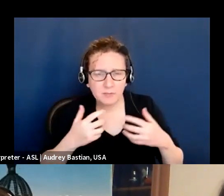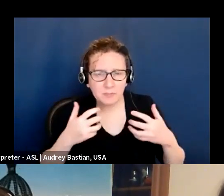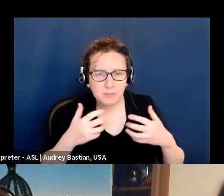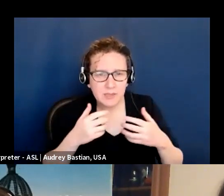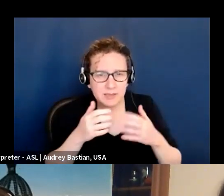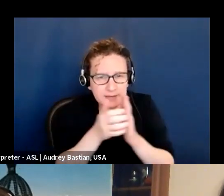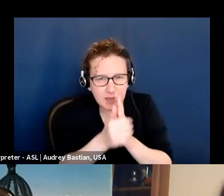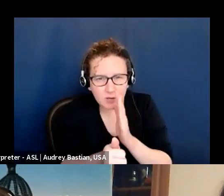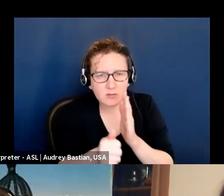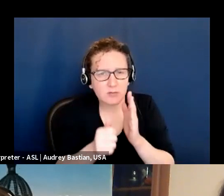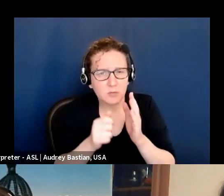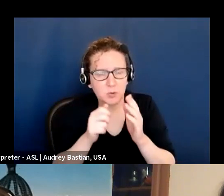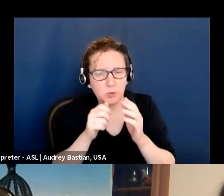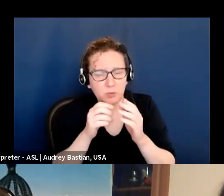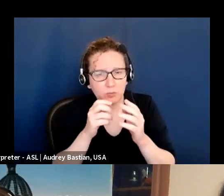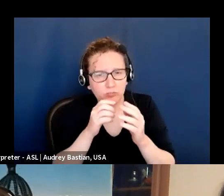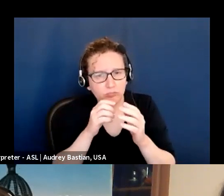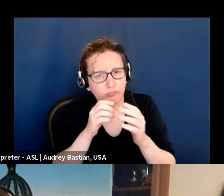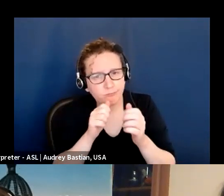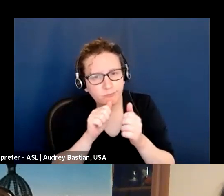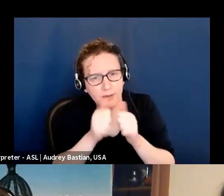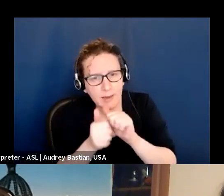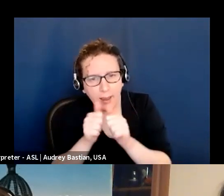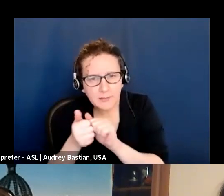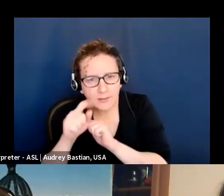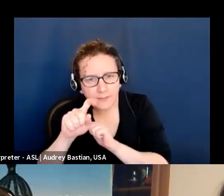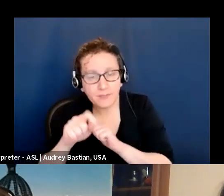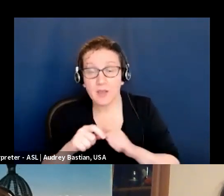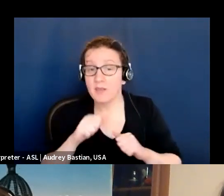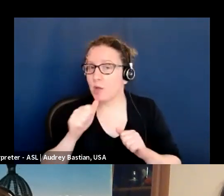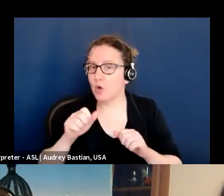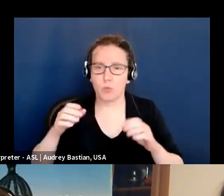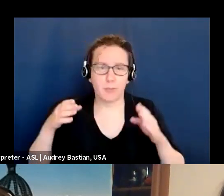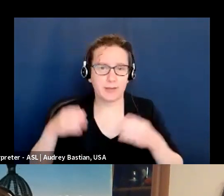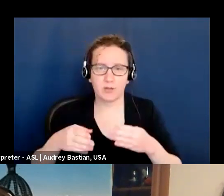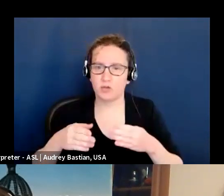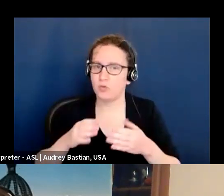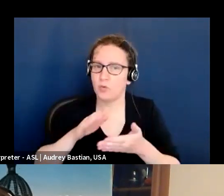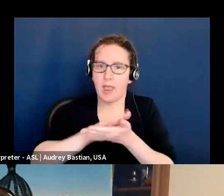again, they do not pay attention to your academics or your English level and so on.